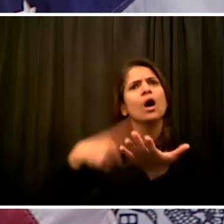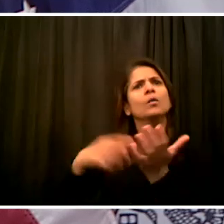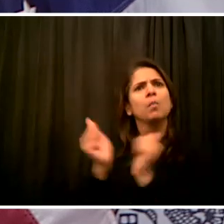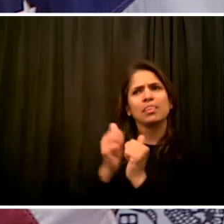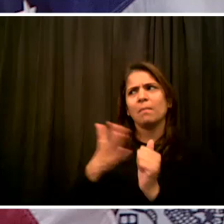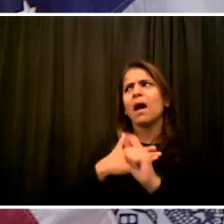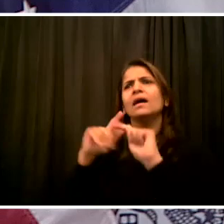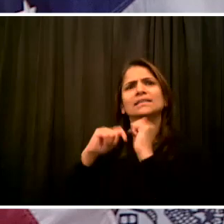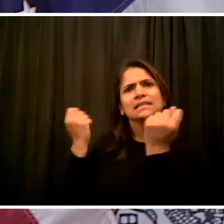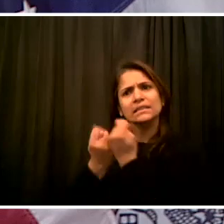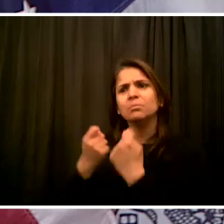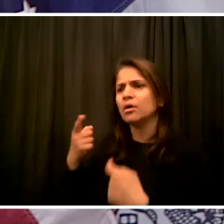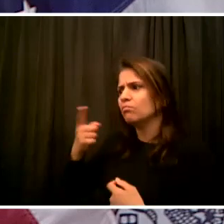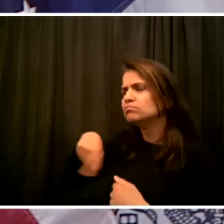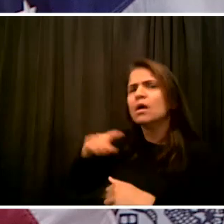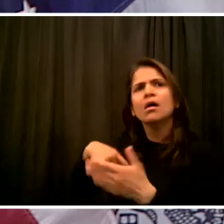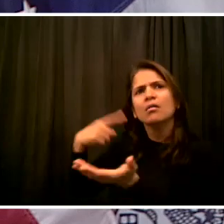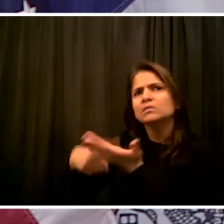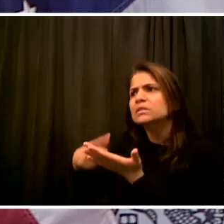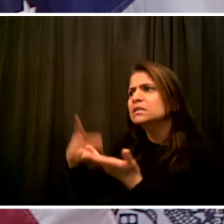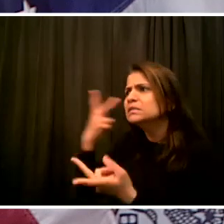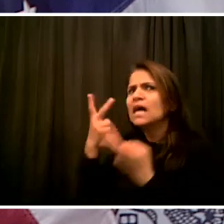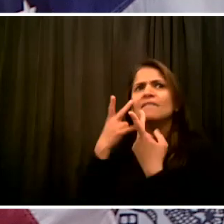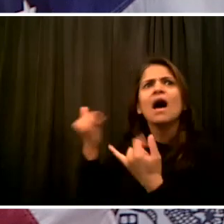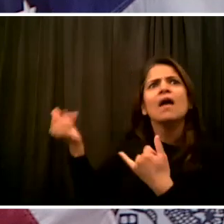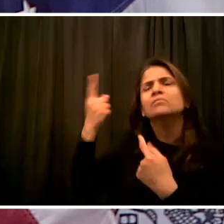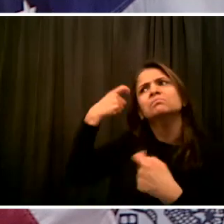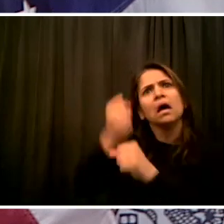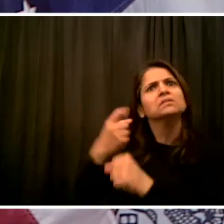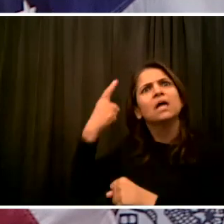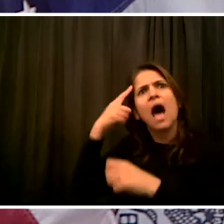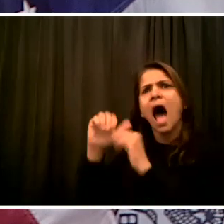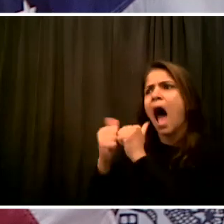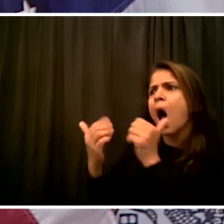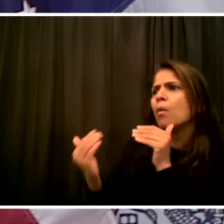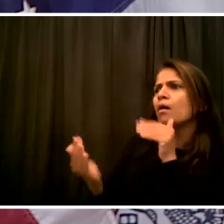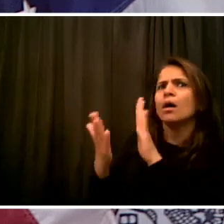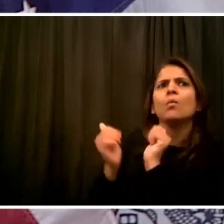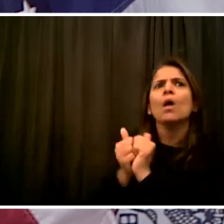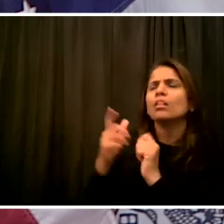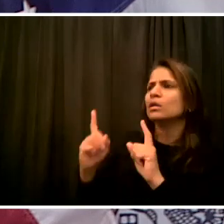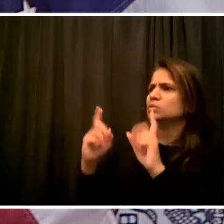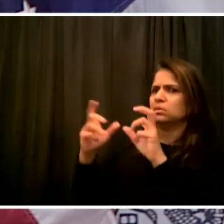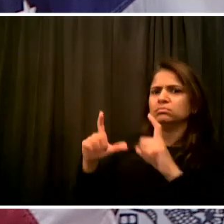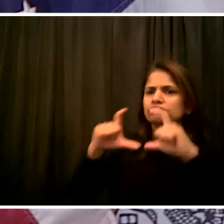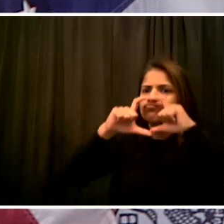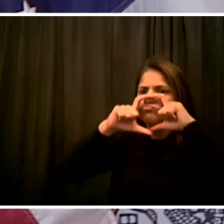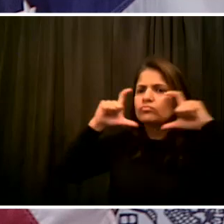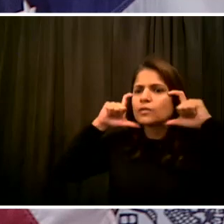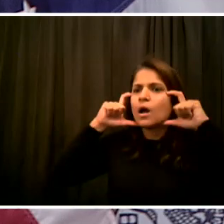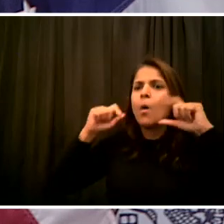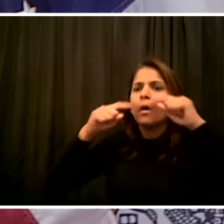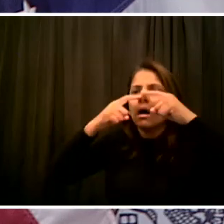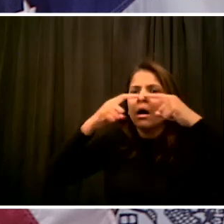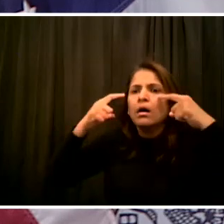ANY WHAY TAT WE CAN. BUT, LET ME TALK TO OUR TEAM AND SEE WHAT WE CAN MAKE SENSE. AND HOW WE CAN